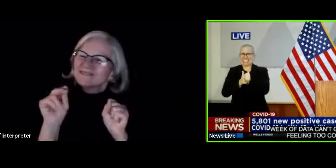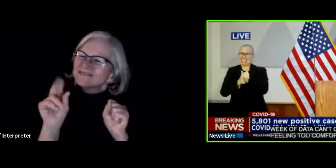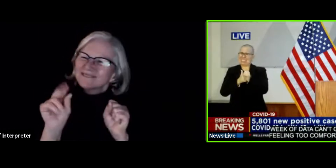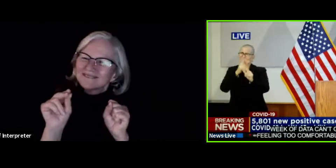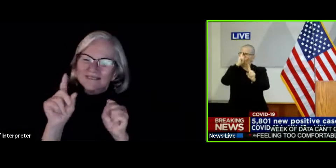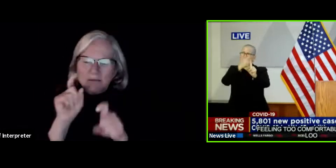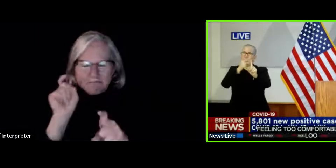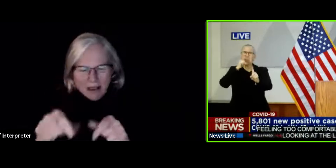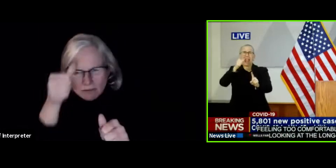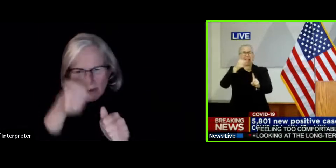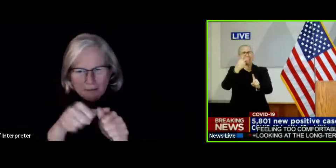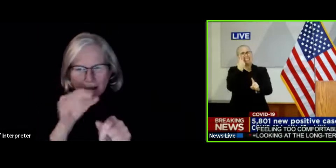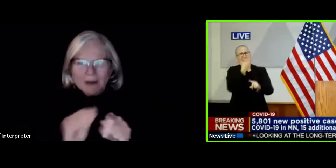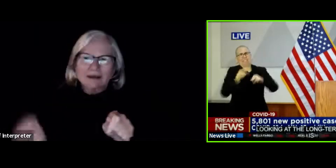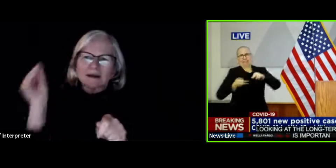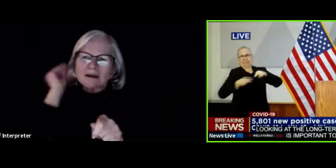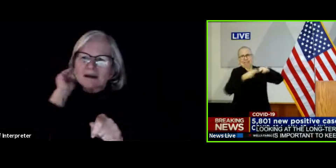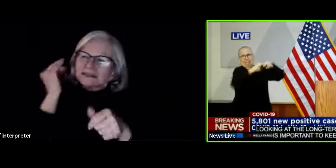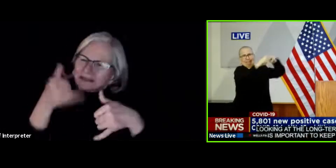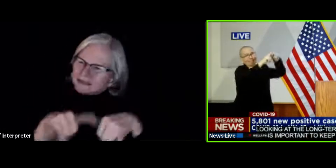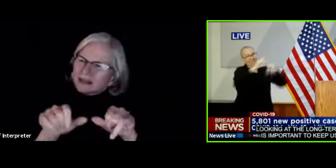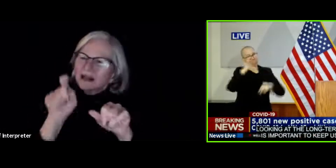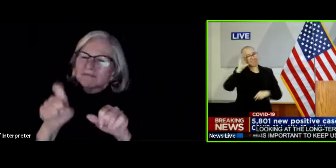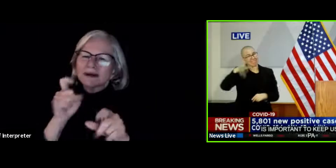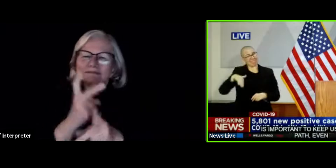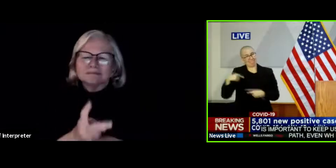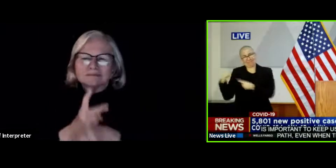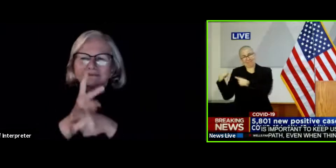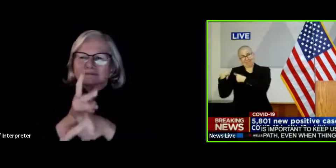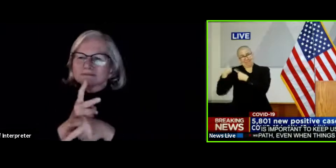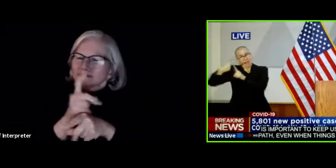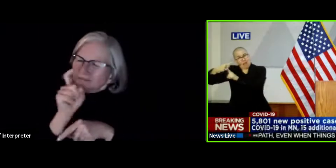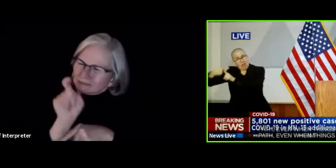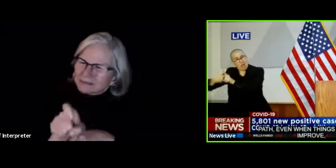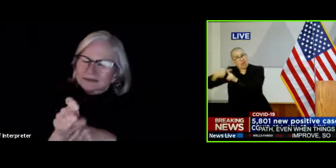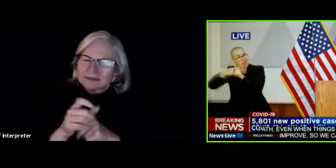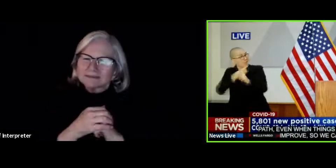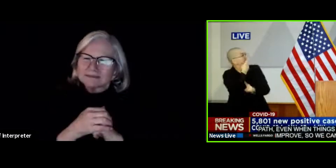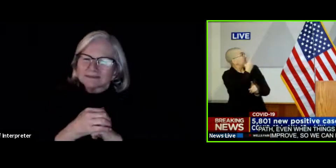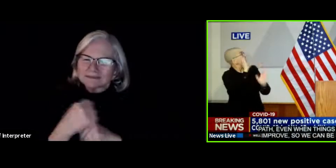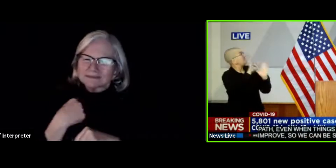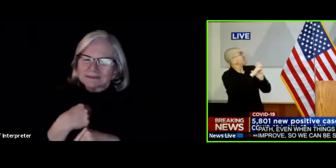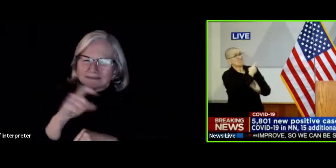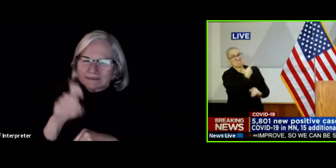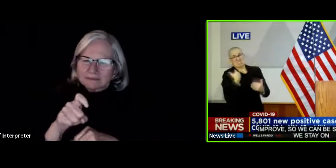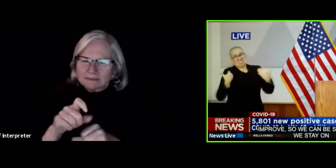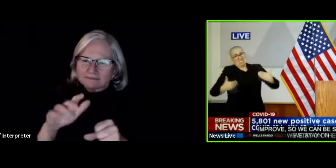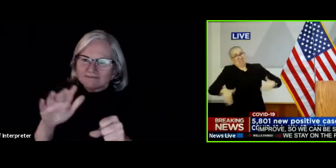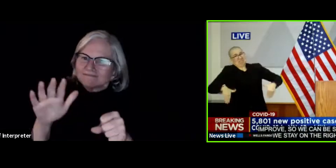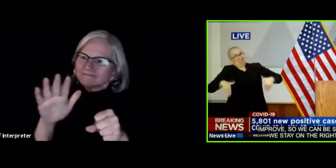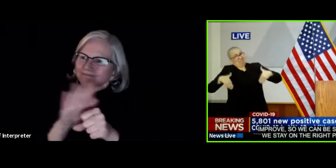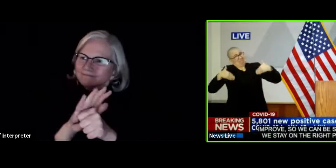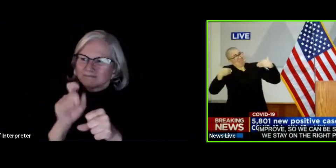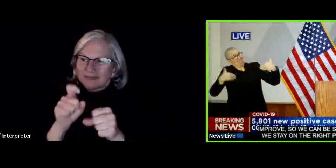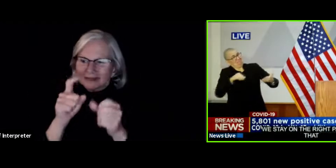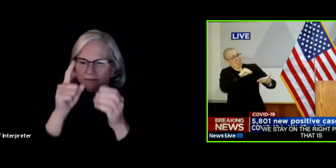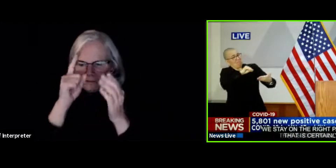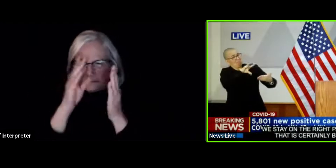MONTHS, AS WELL. WE NEED TO HAVE THIS BROADER PERSPECTIVE IN OTHER WORDS TO KNOW WITH GREATER CERTAINTY WHETHER, WHAT WE'RE SEEING, IS